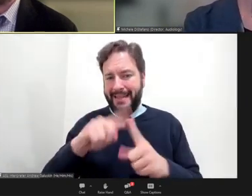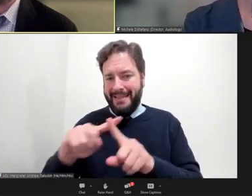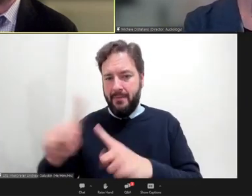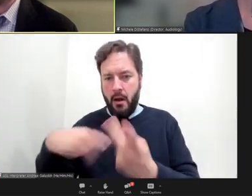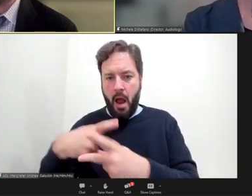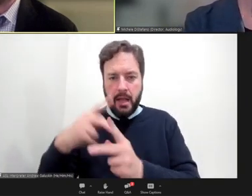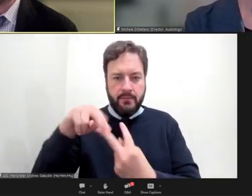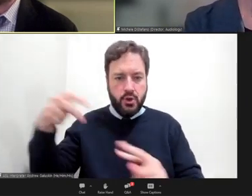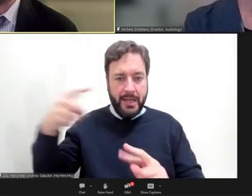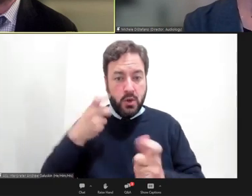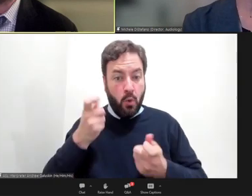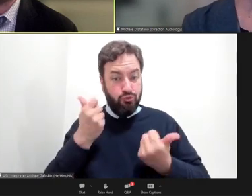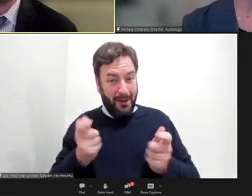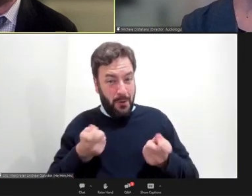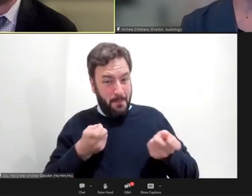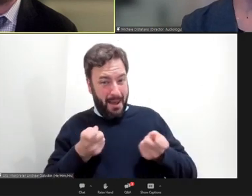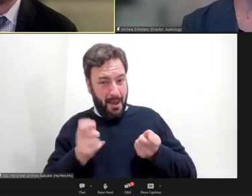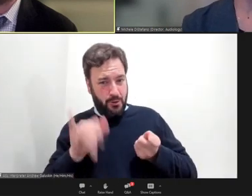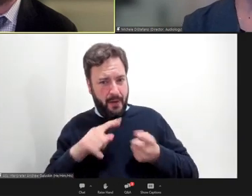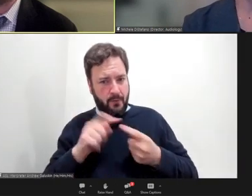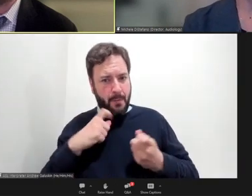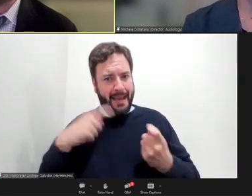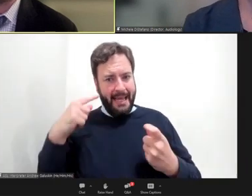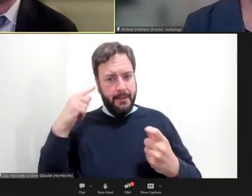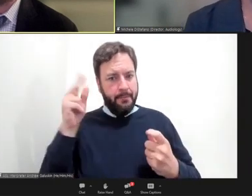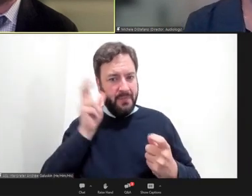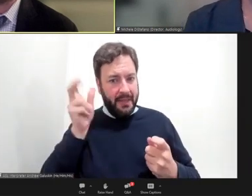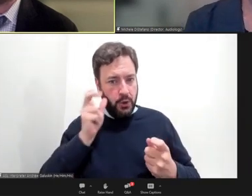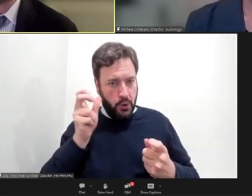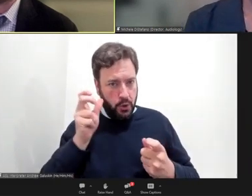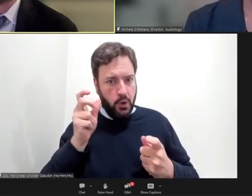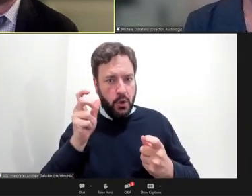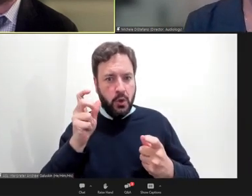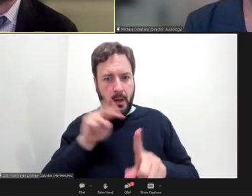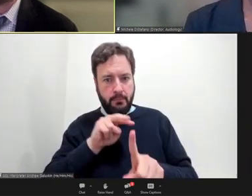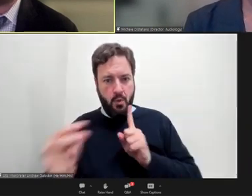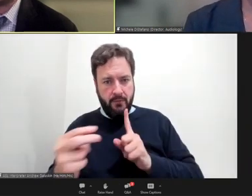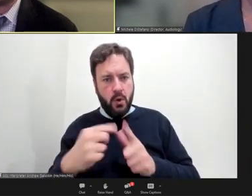management... From a hearing standpoint, we generally talk about some sort of bone